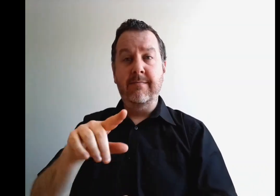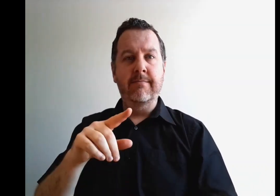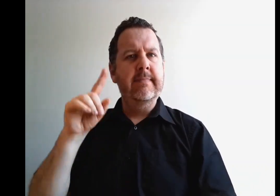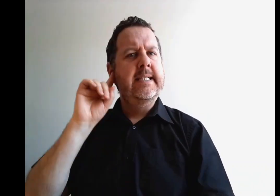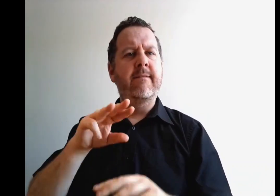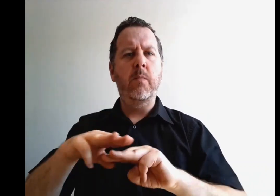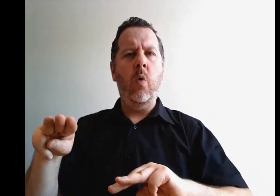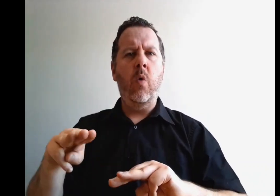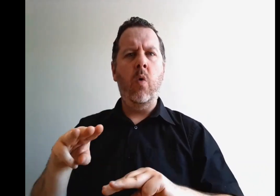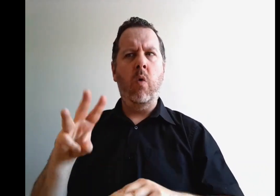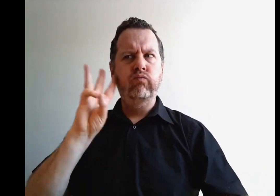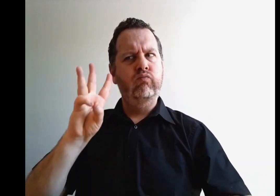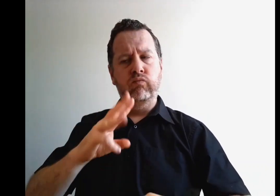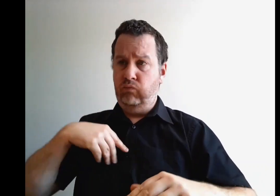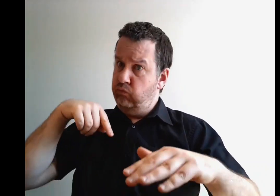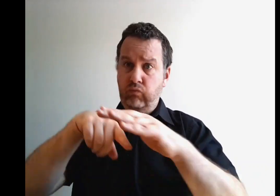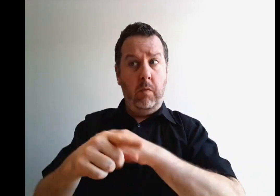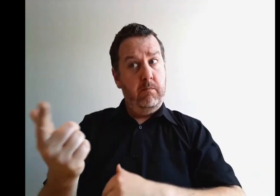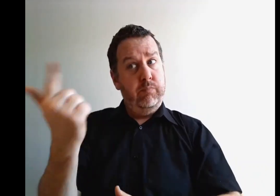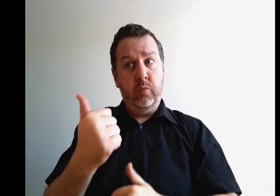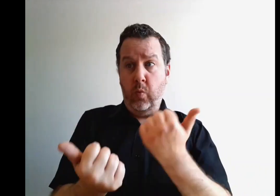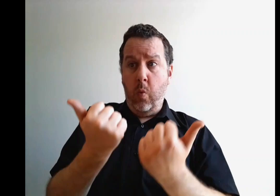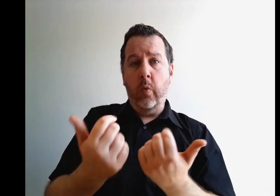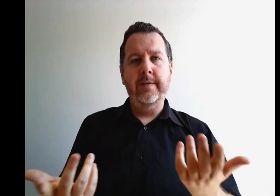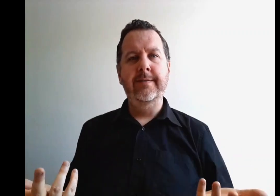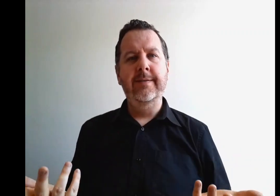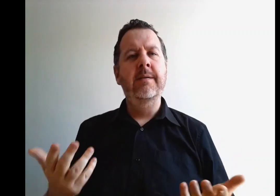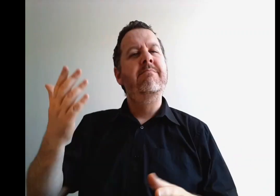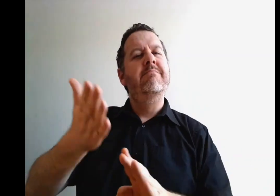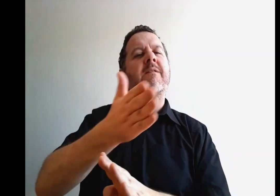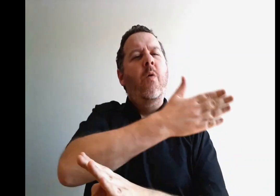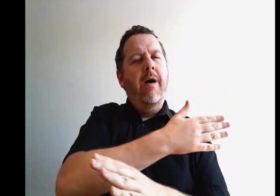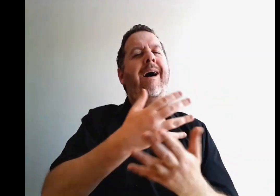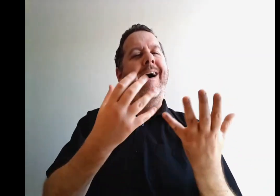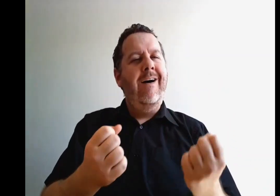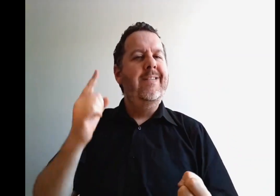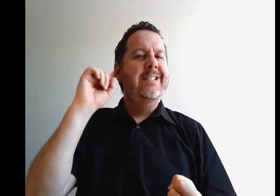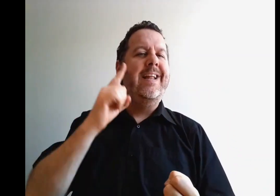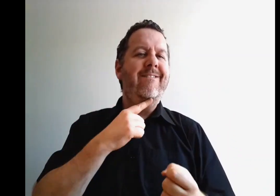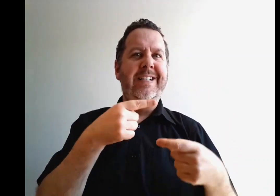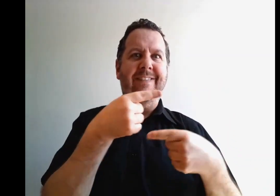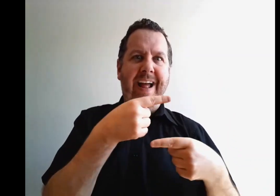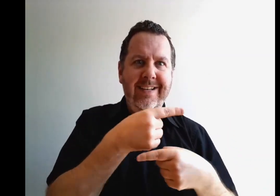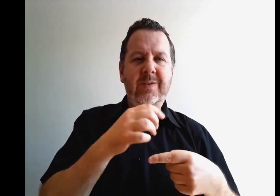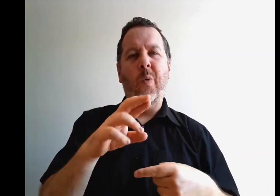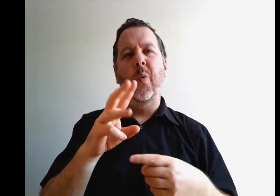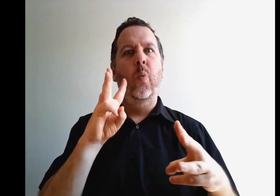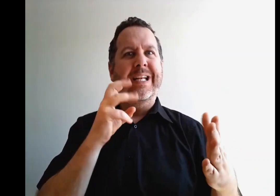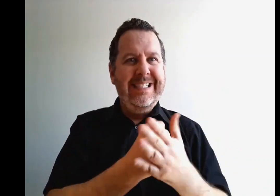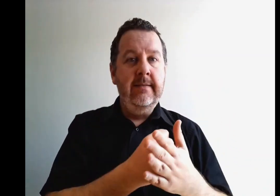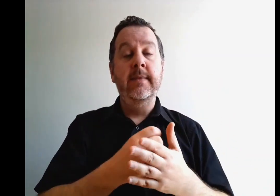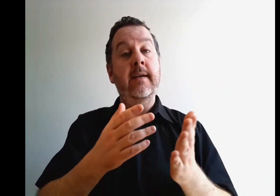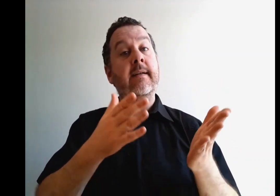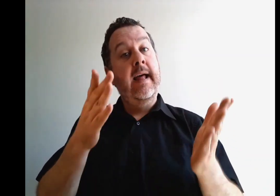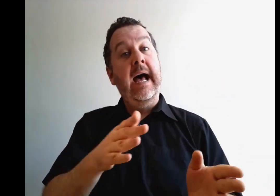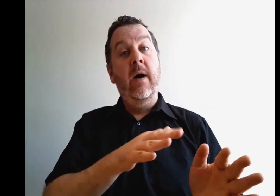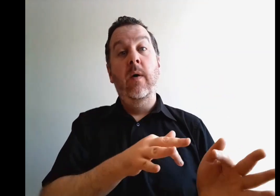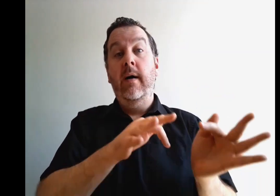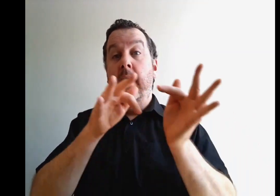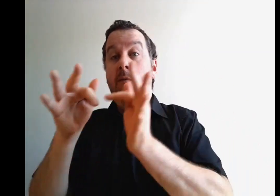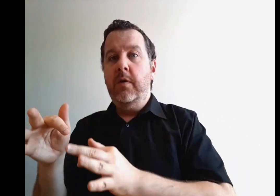Rather than being just defendants or witnesses in criminal cases, they're taking cases themselves.